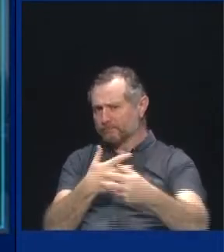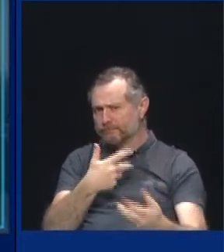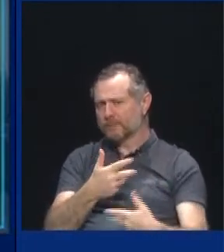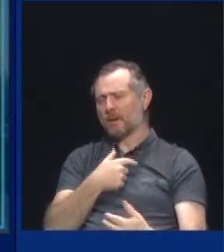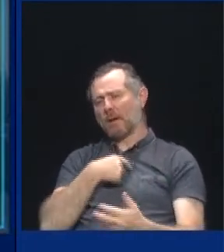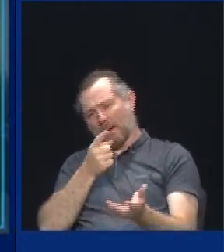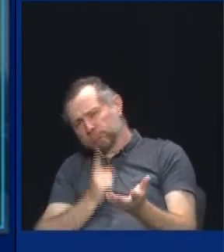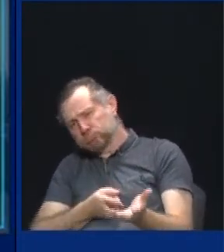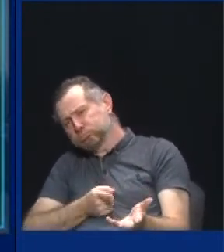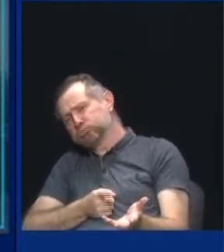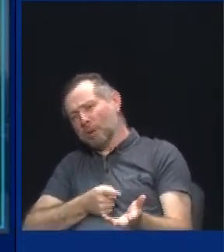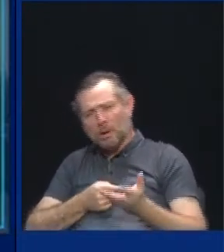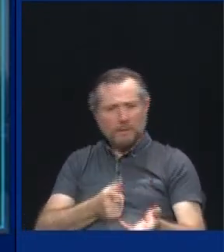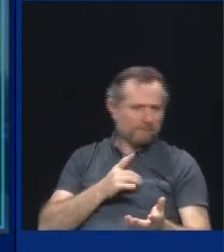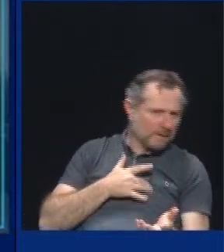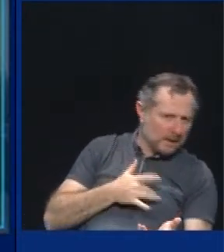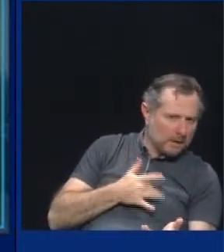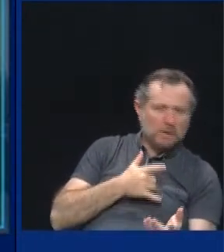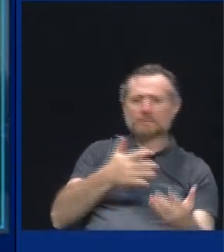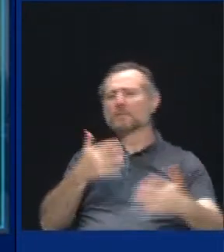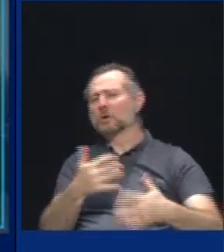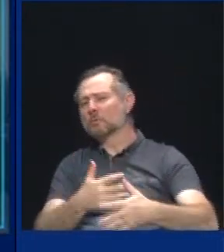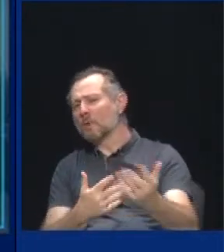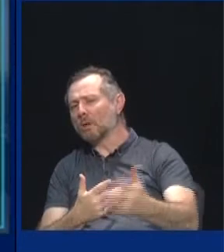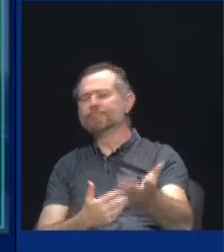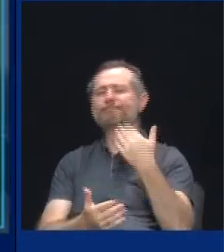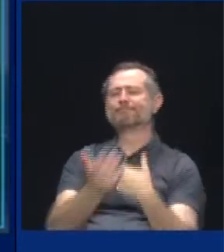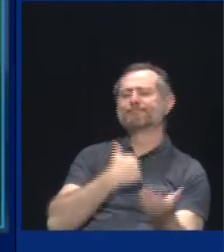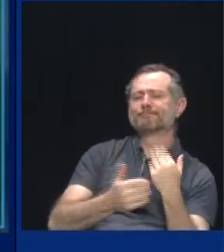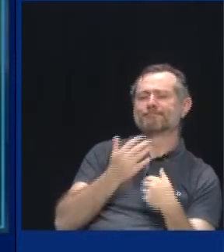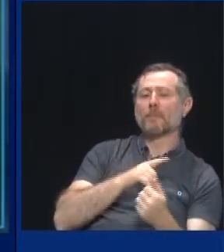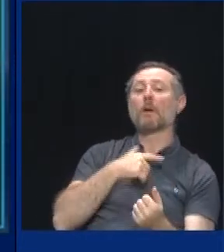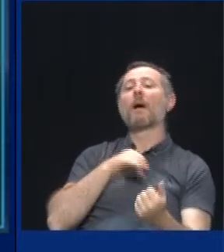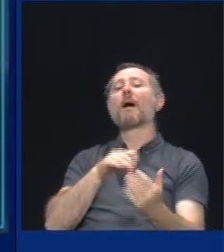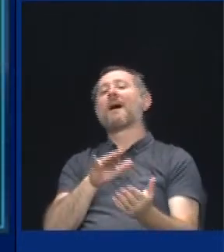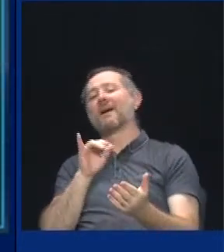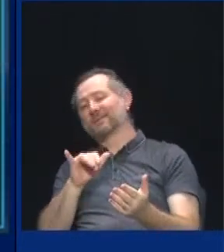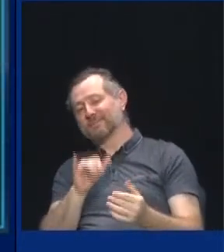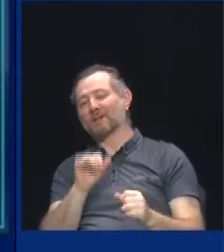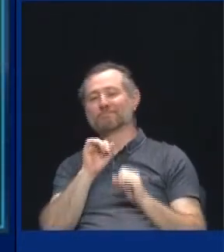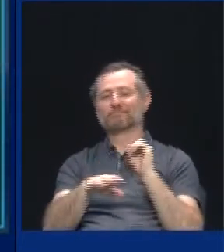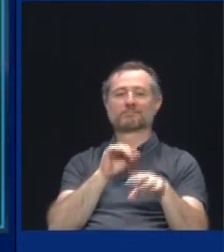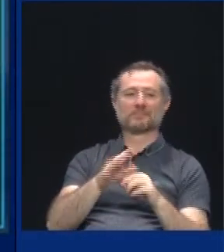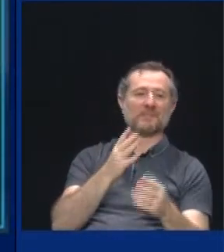THEIR LANGUAGE, LITERALLY AND FIGURATIVELY, AND SAYS LET'S TALK ABOUT THIS. TELL ME WHAT YOU ARE WORRIED ABOUT.